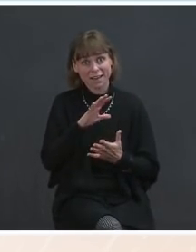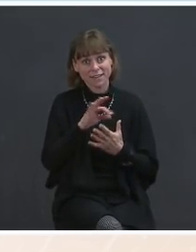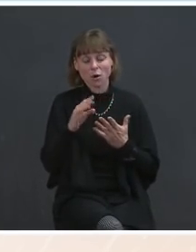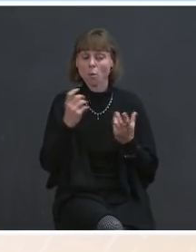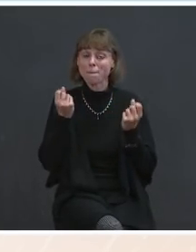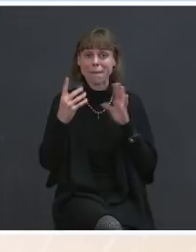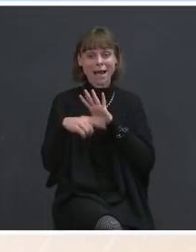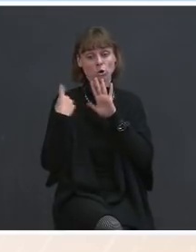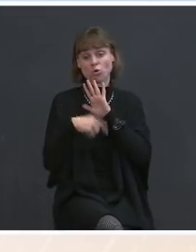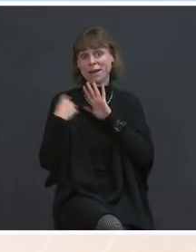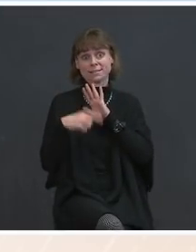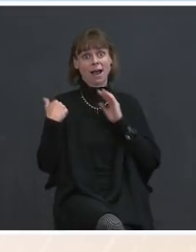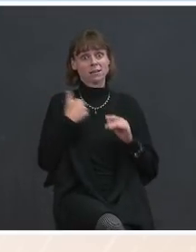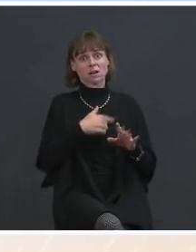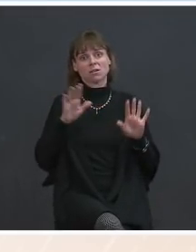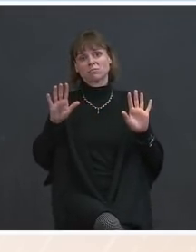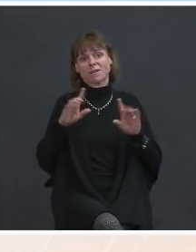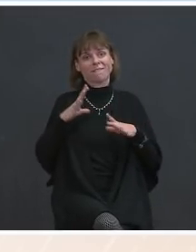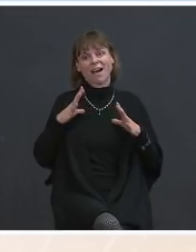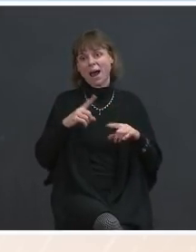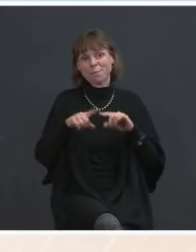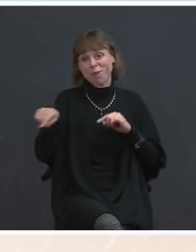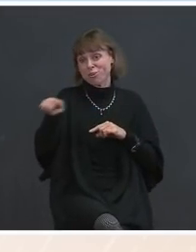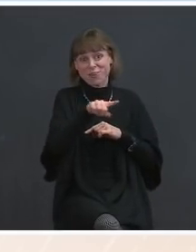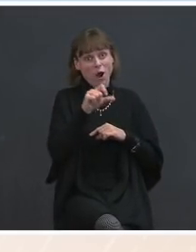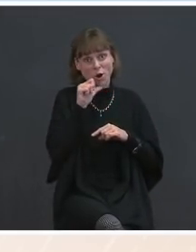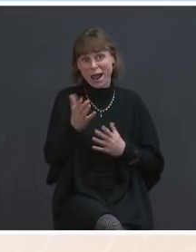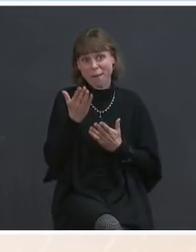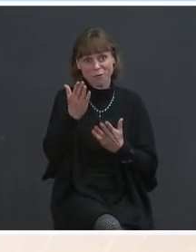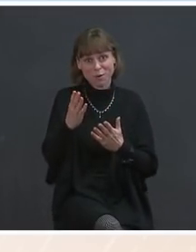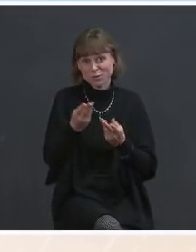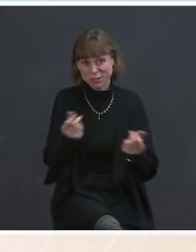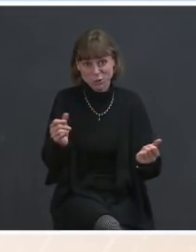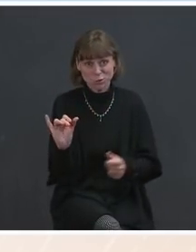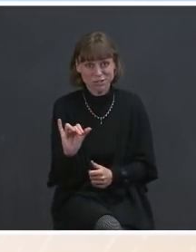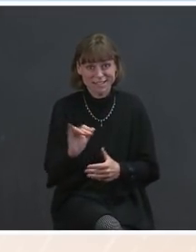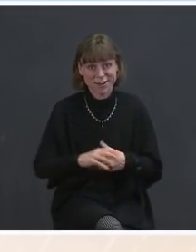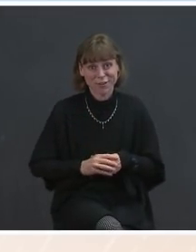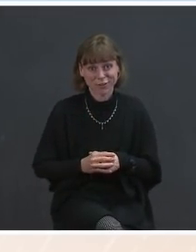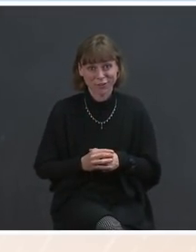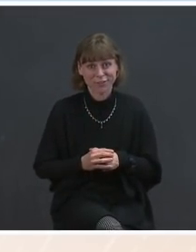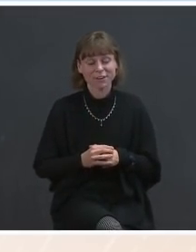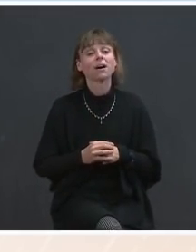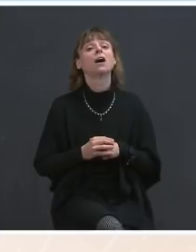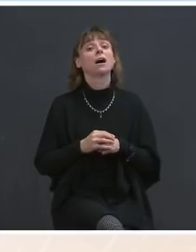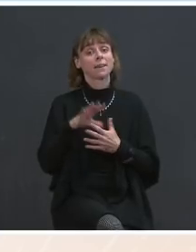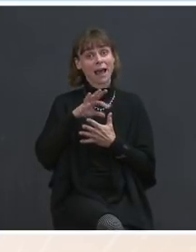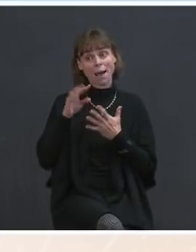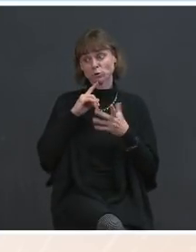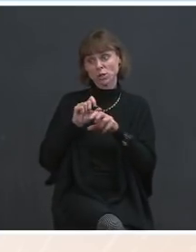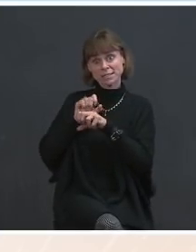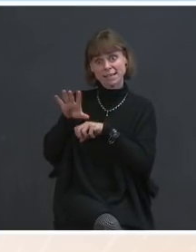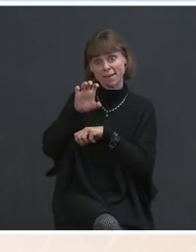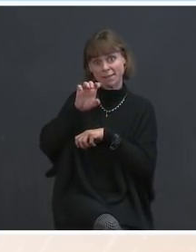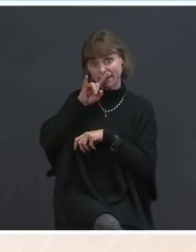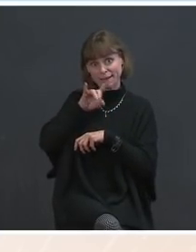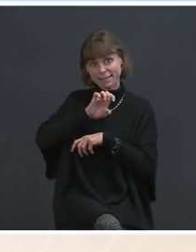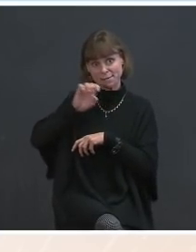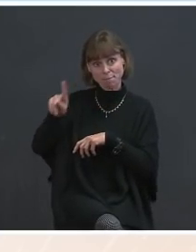but many of them are not putting forward a lot of solutions. The options here are: Send the kids back on the journey, send them to unvetted homes,